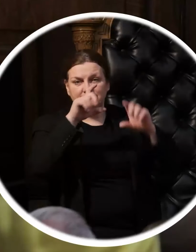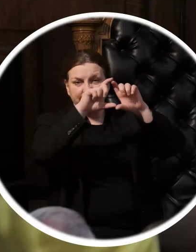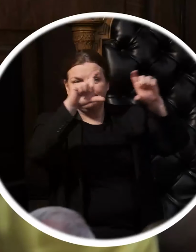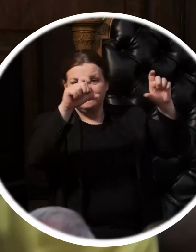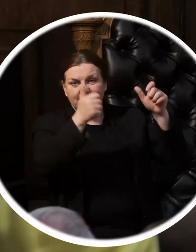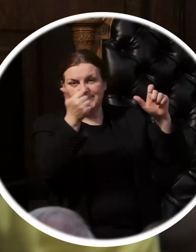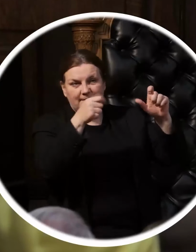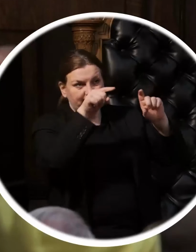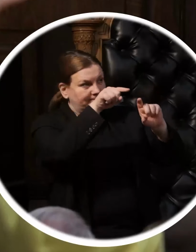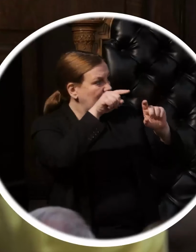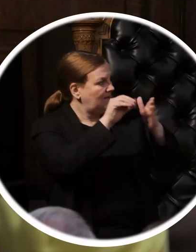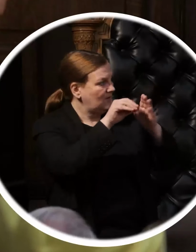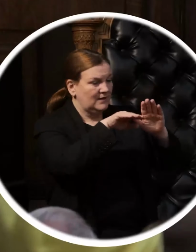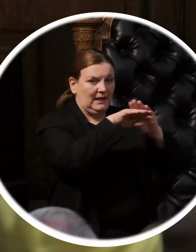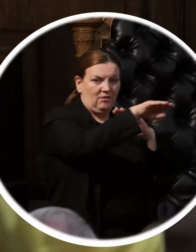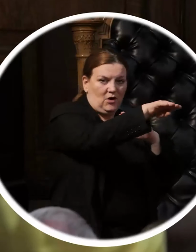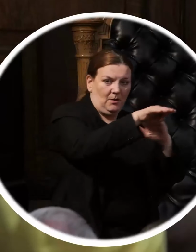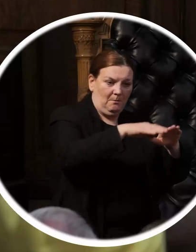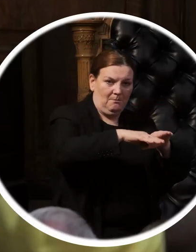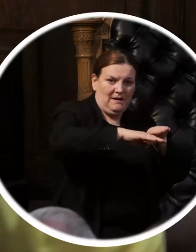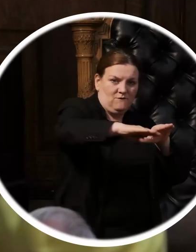That's where the platforms were, hence the steps up to the front.